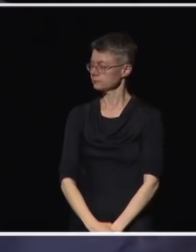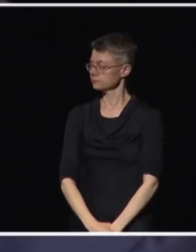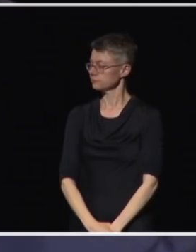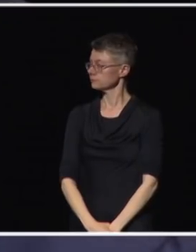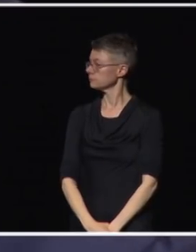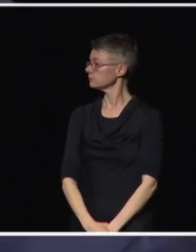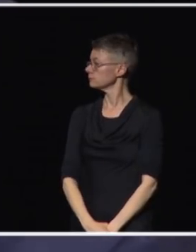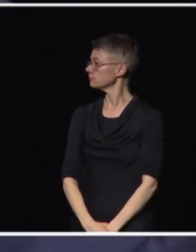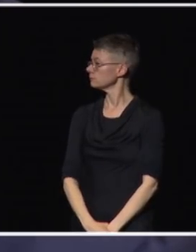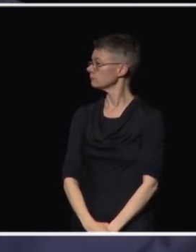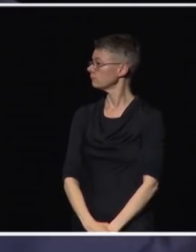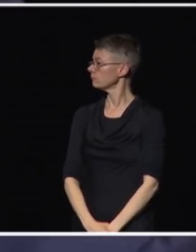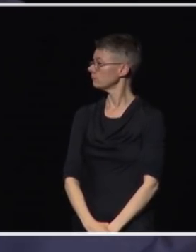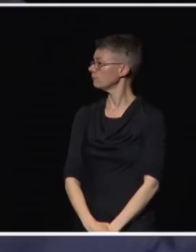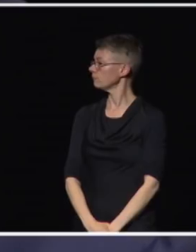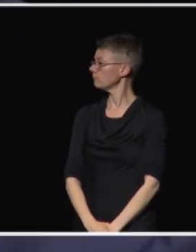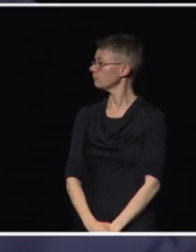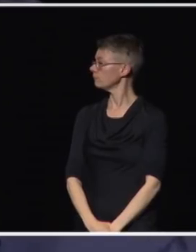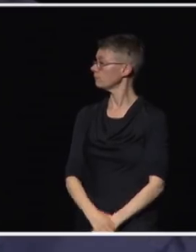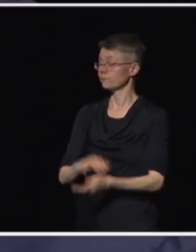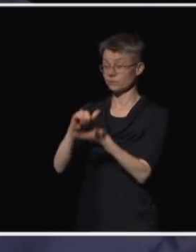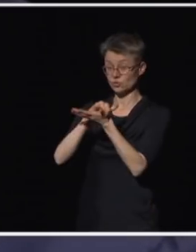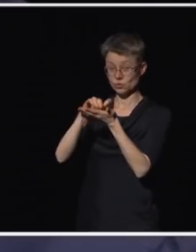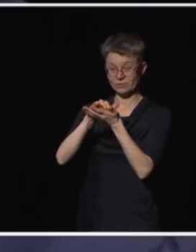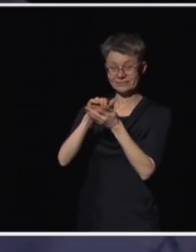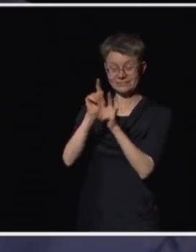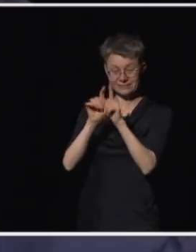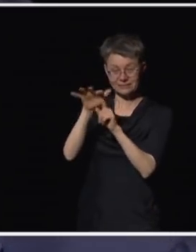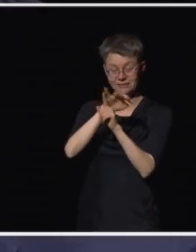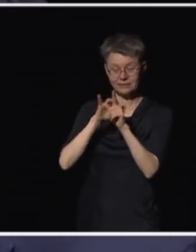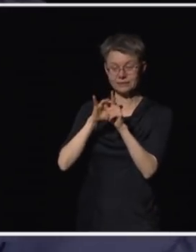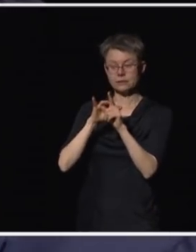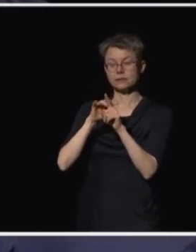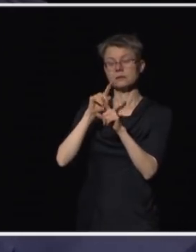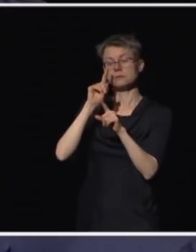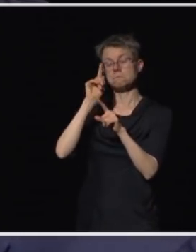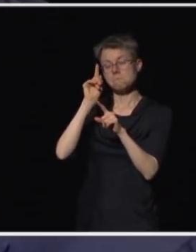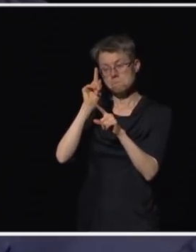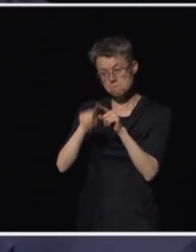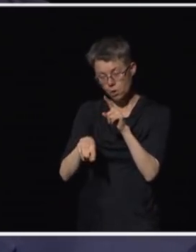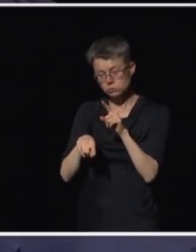I live, you know, in the city. New York City is in New York State and months before Trump had given a lecture, you know,